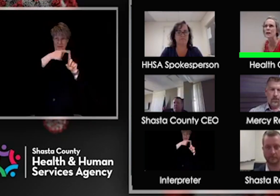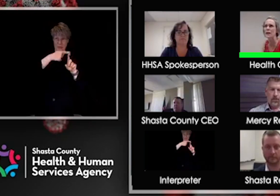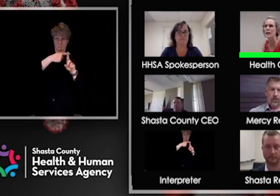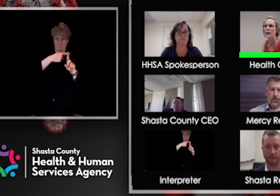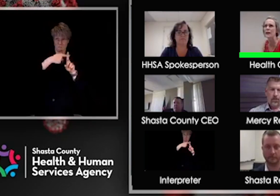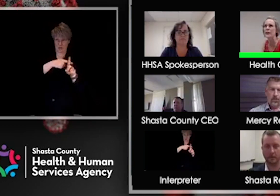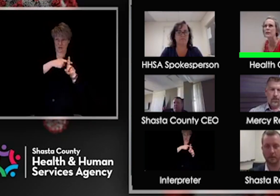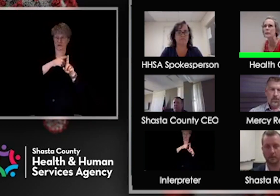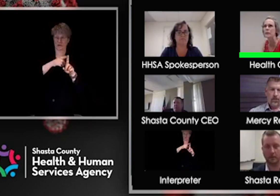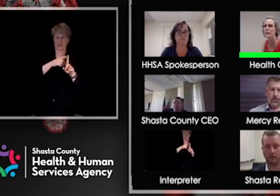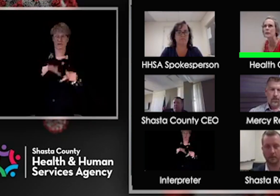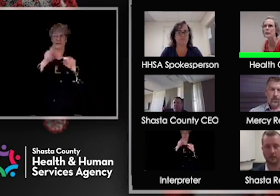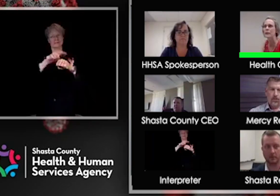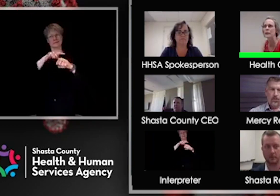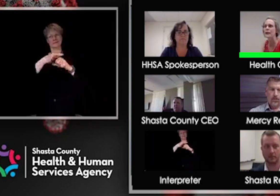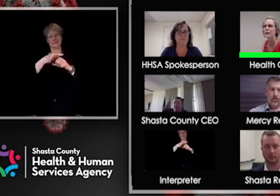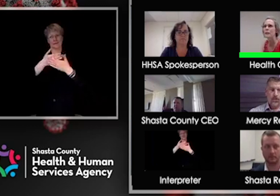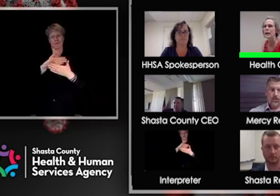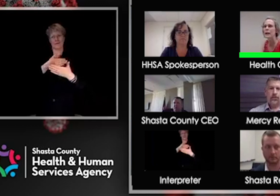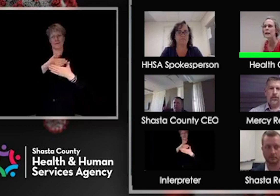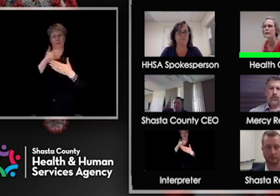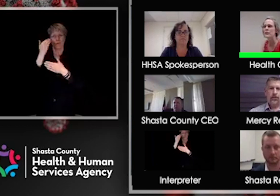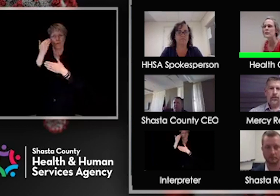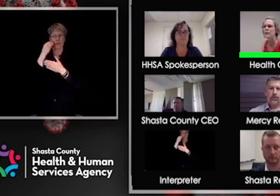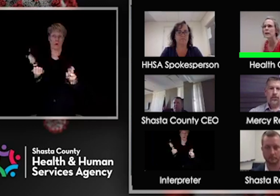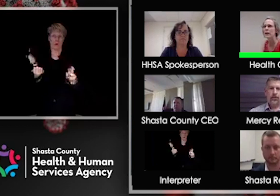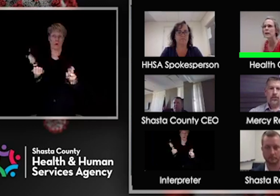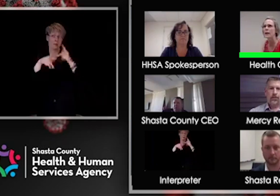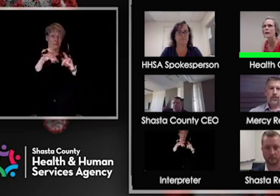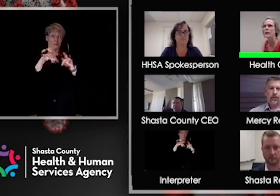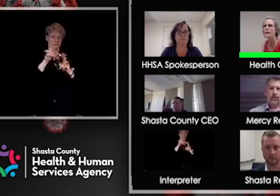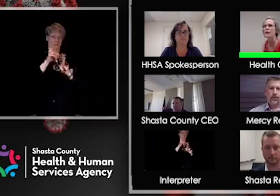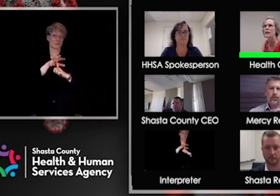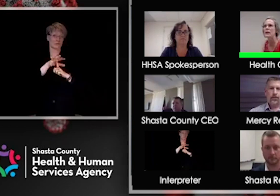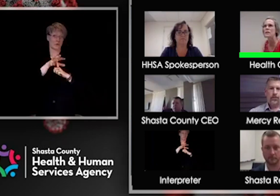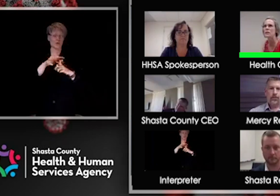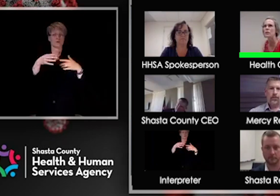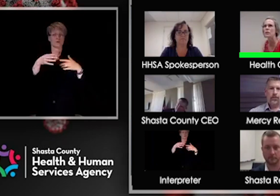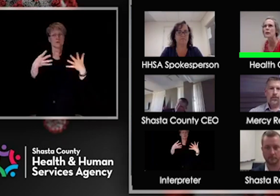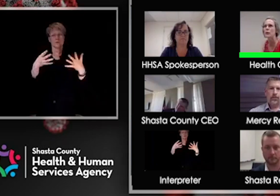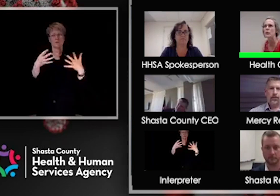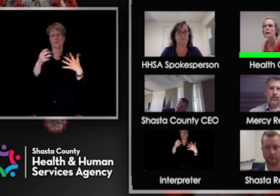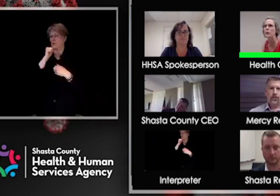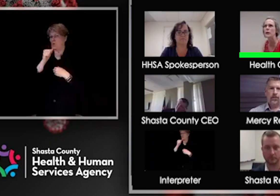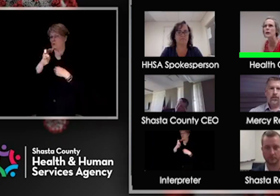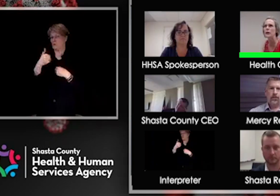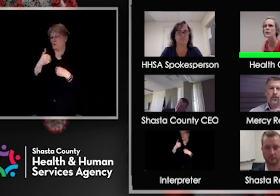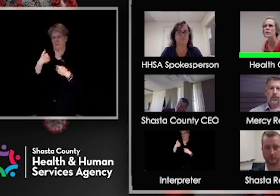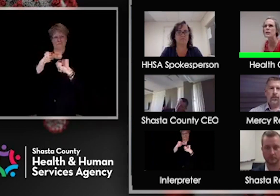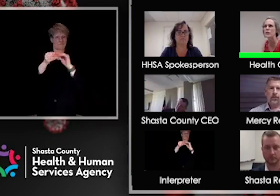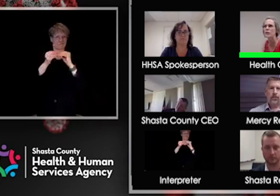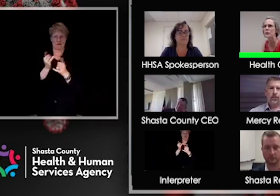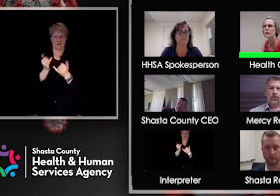might not have a final number yet. I can guarantee you that we have been in conversation with